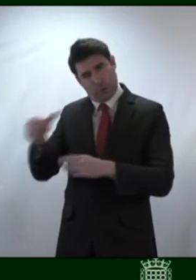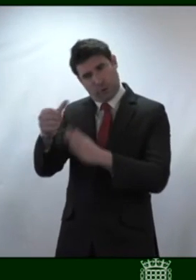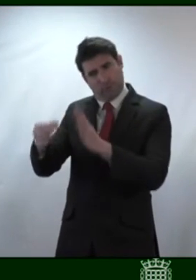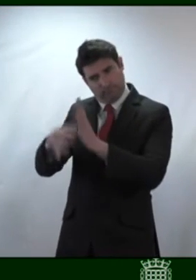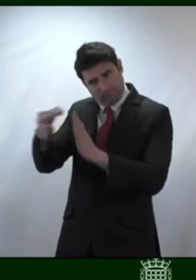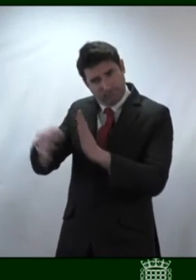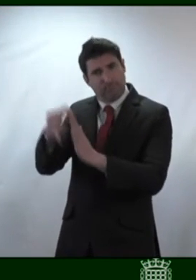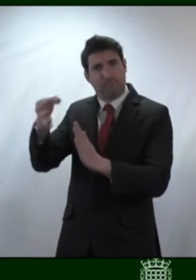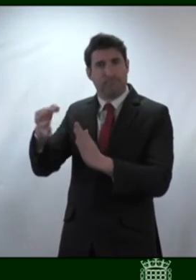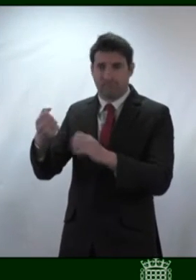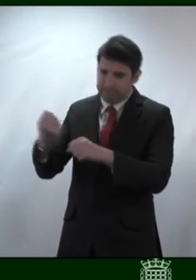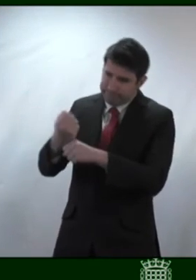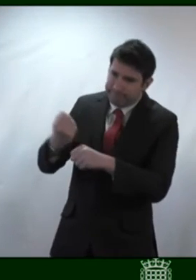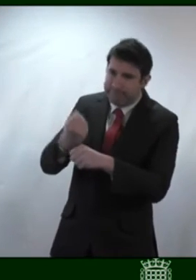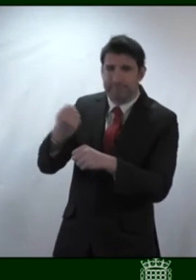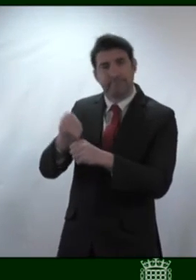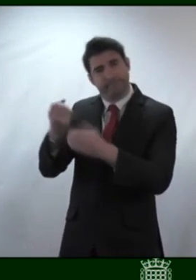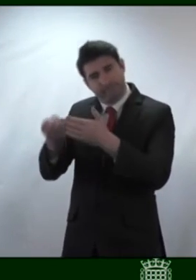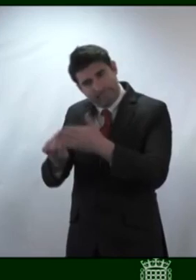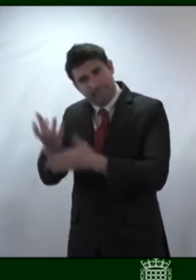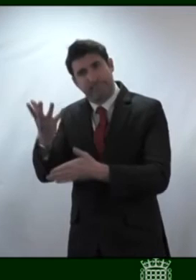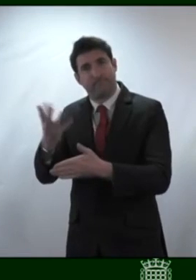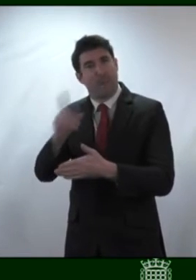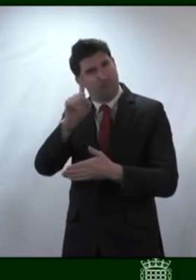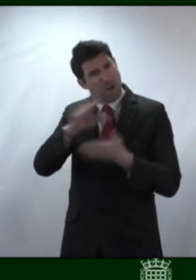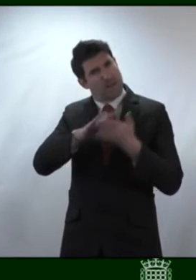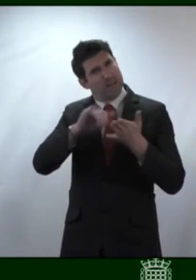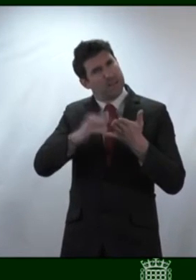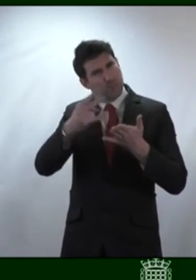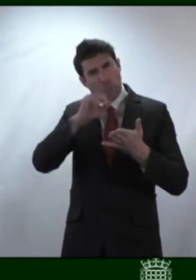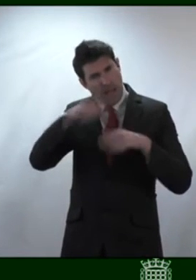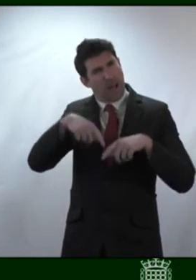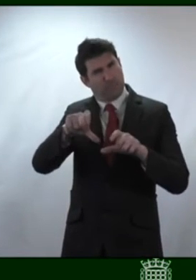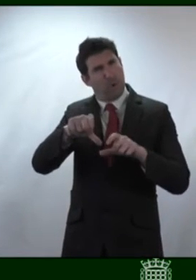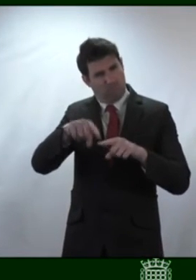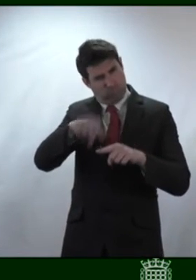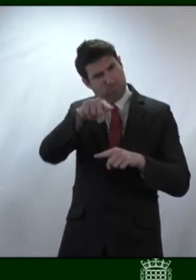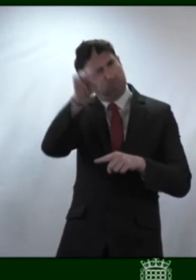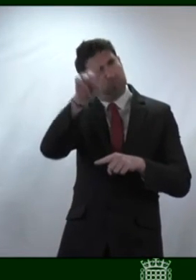House before, remains absolutely unchanged. >> Anthony Browne (South Cambridgeshire) (Con)